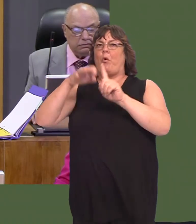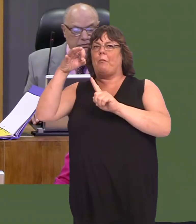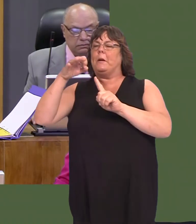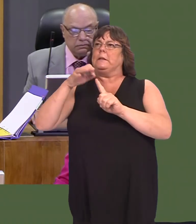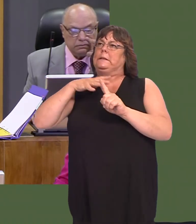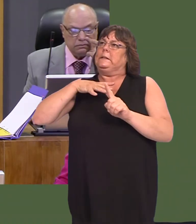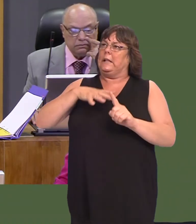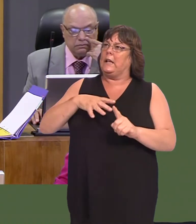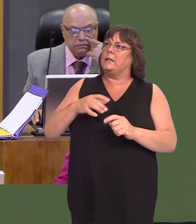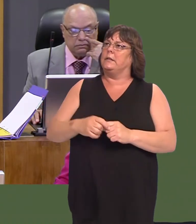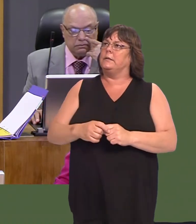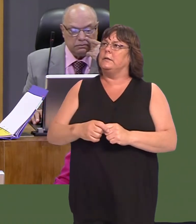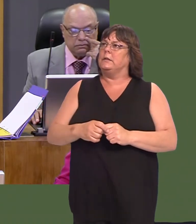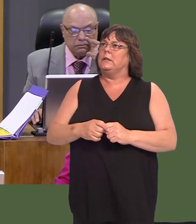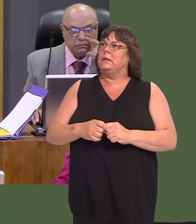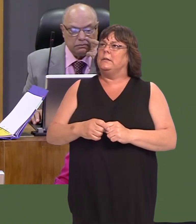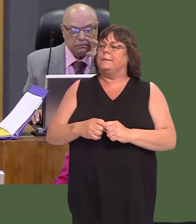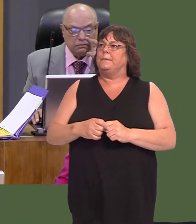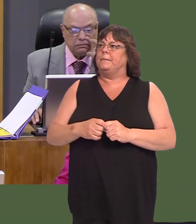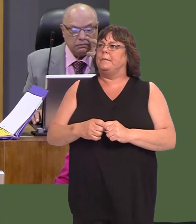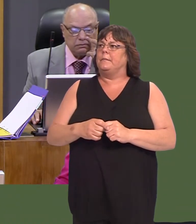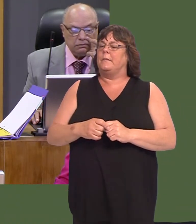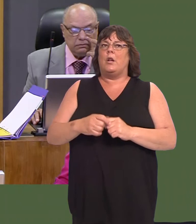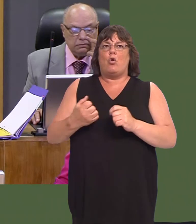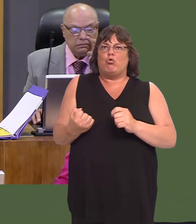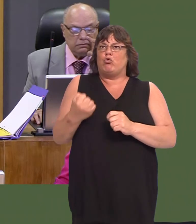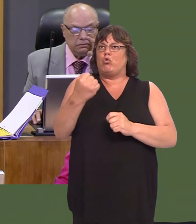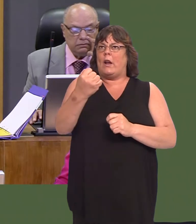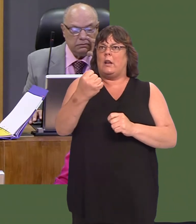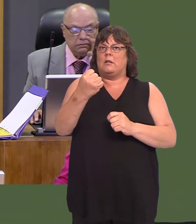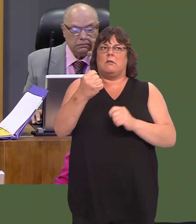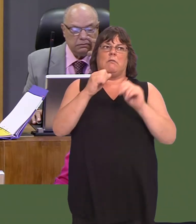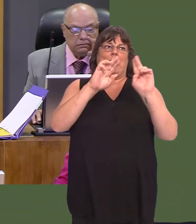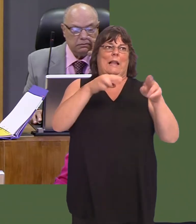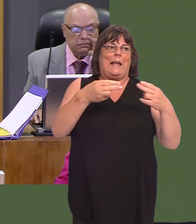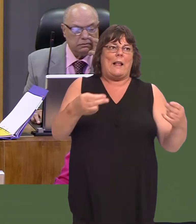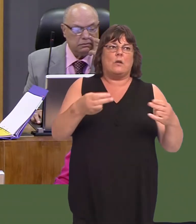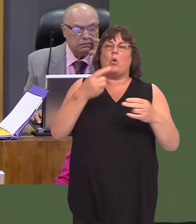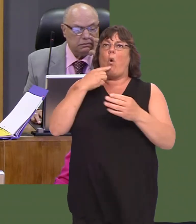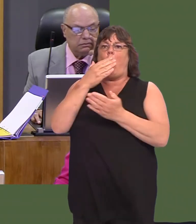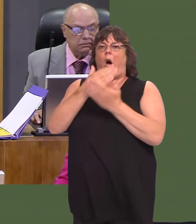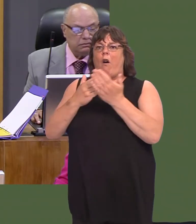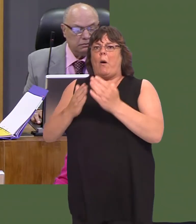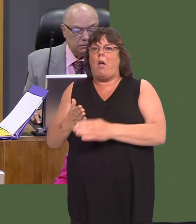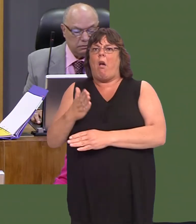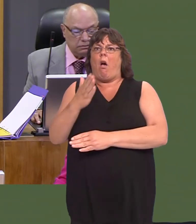in such practices as cancelling services or stopping a service half way up the valley.